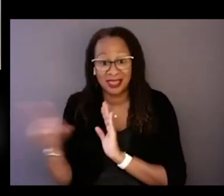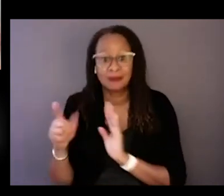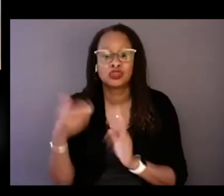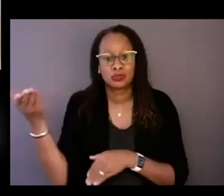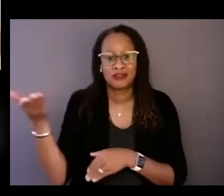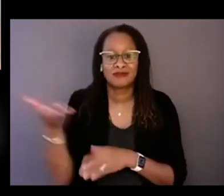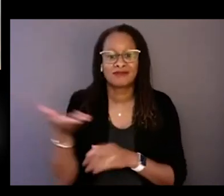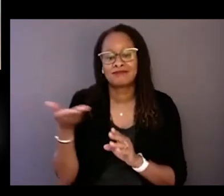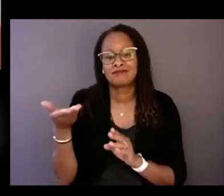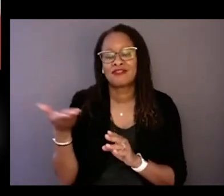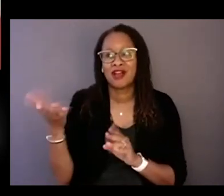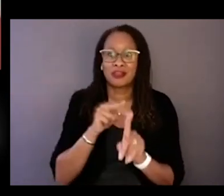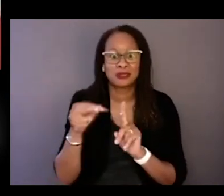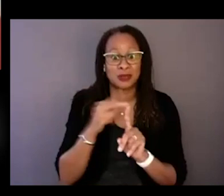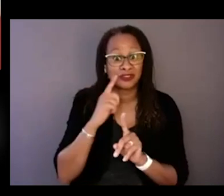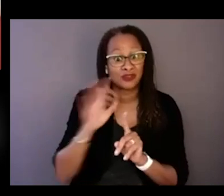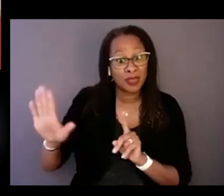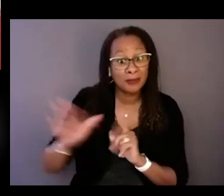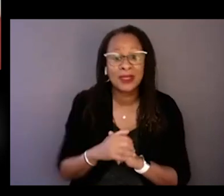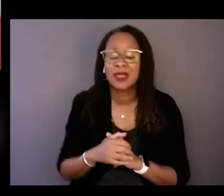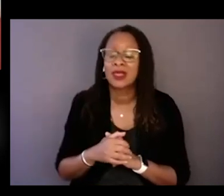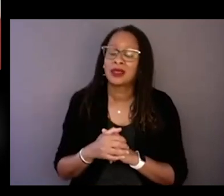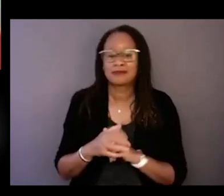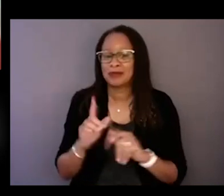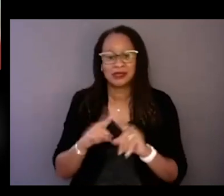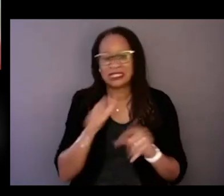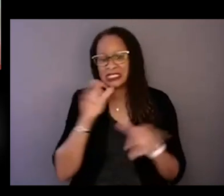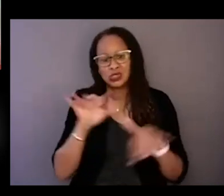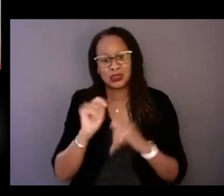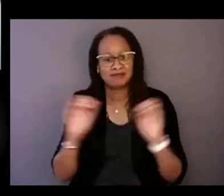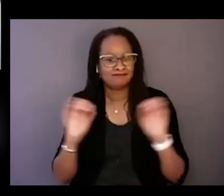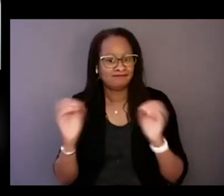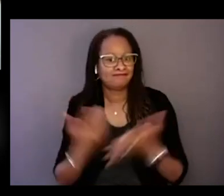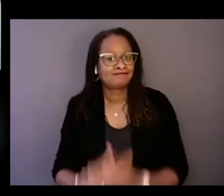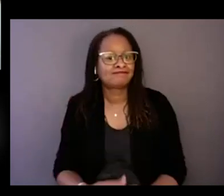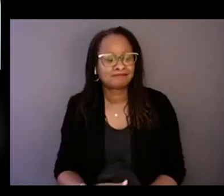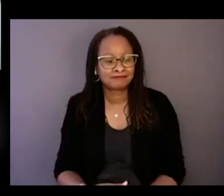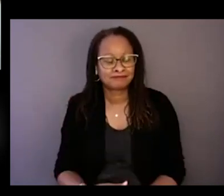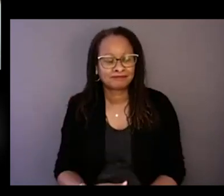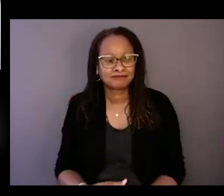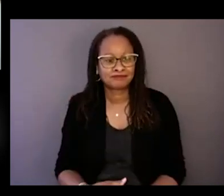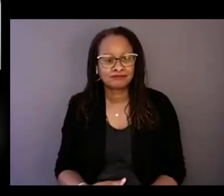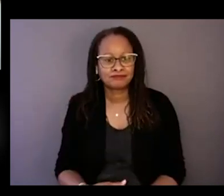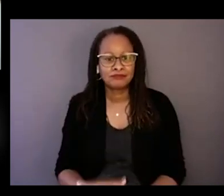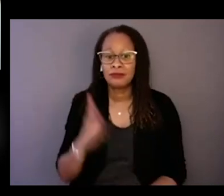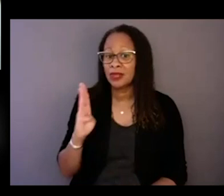But ultimately they did not do that. And then Britney herself since on Instagram